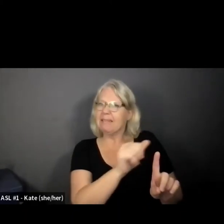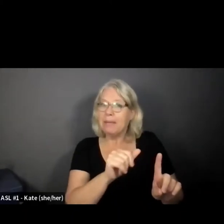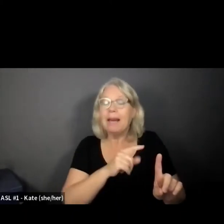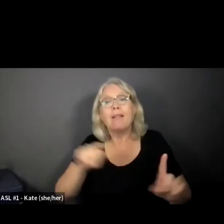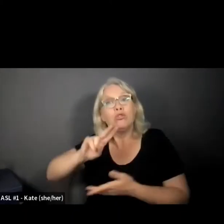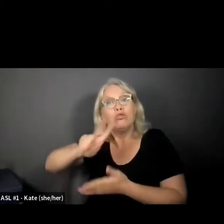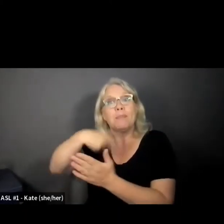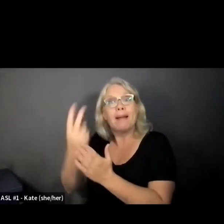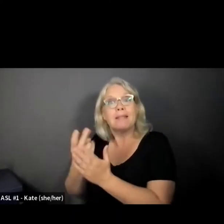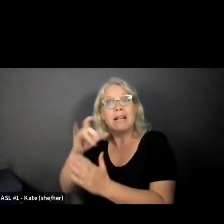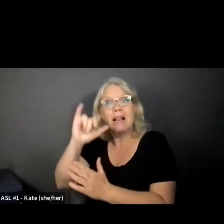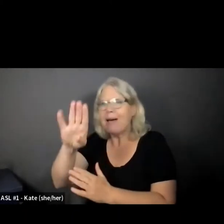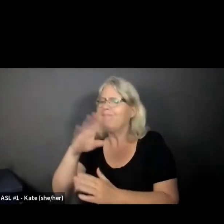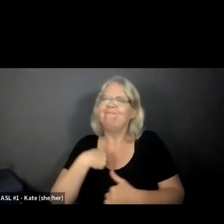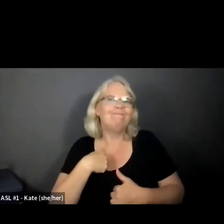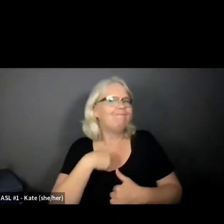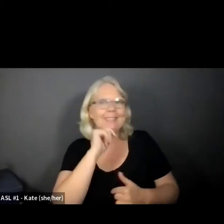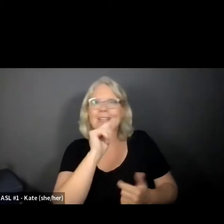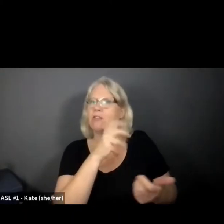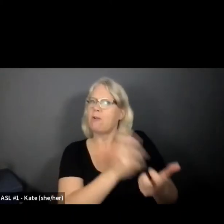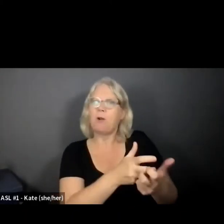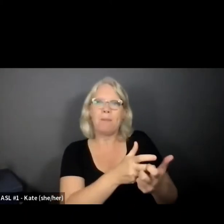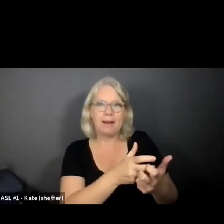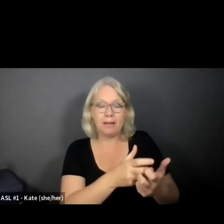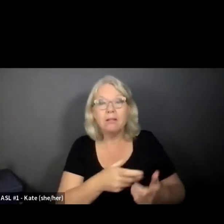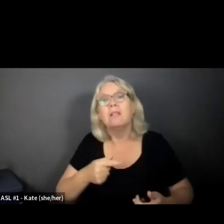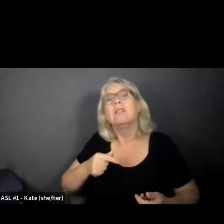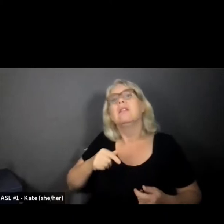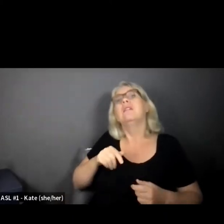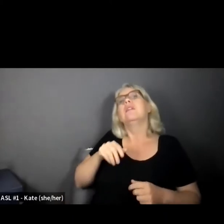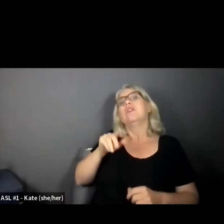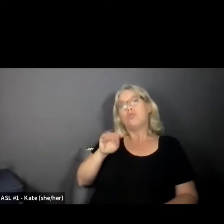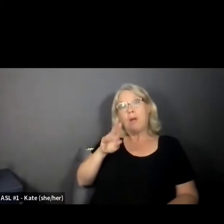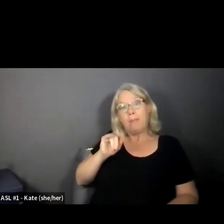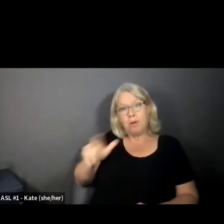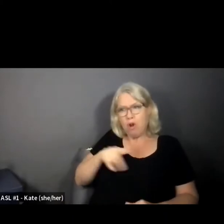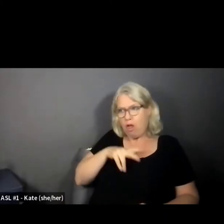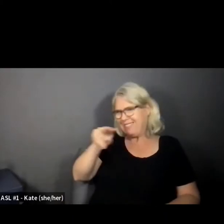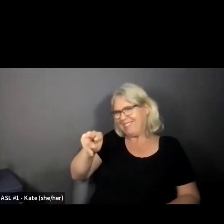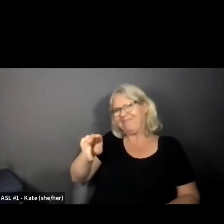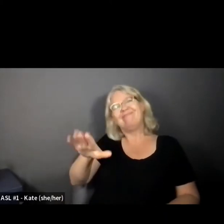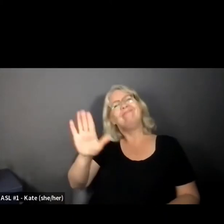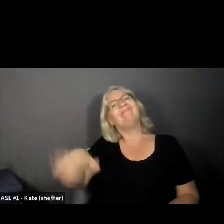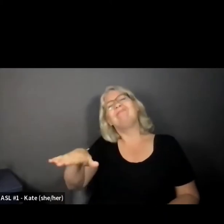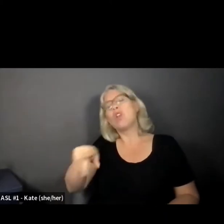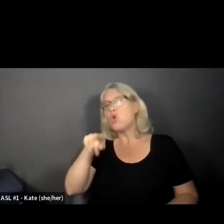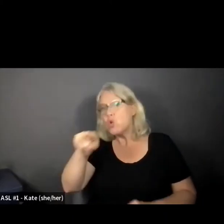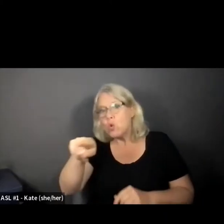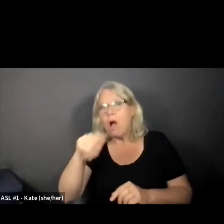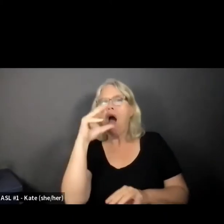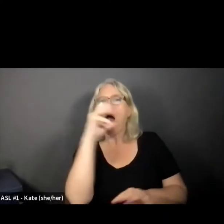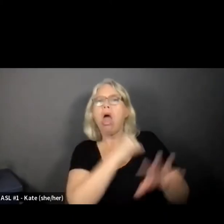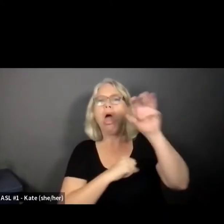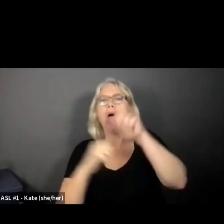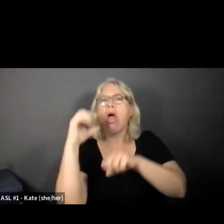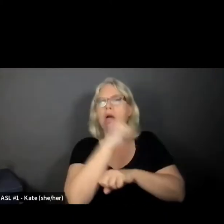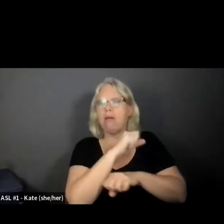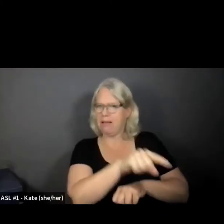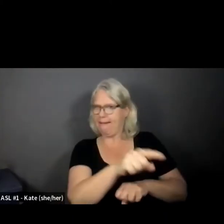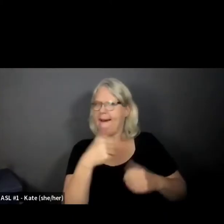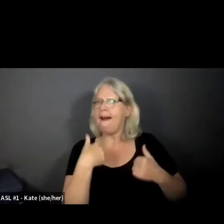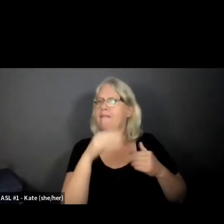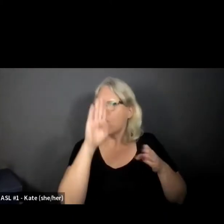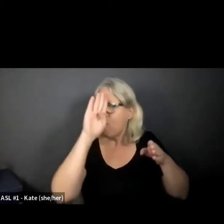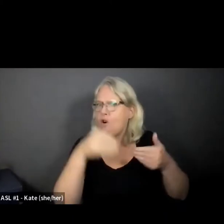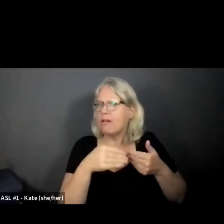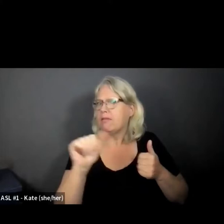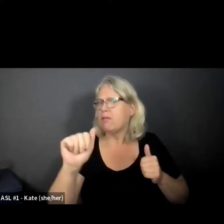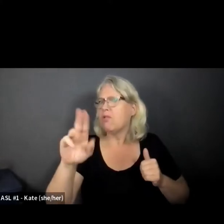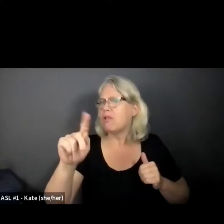THE TRIBUNAL FOUND THE CLUB RELIED ON STEREOTYPICAL ASSUMPTIONS BASES ON THE CHILD'S AUTISM DIAGNOSIS.